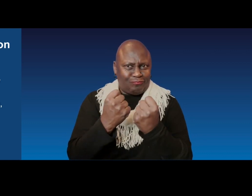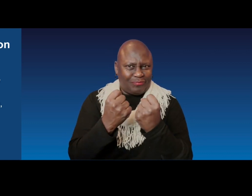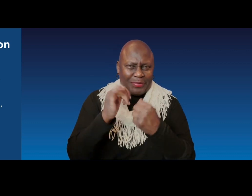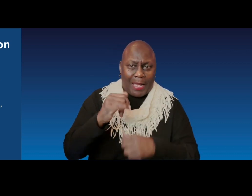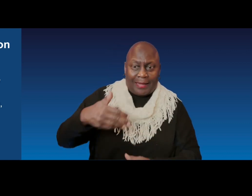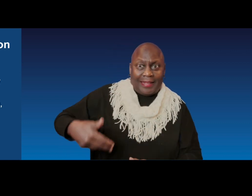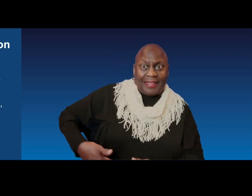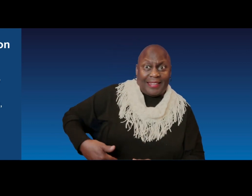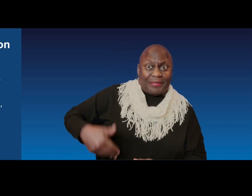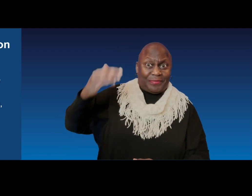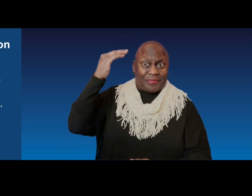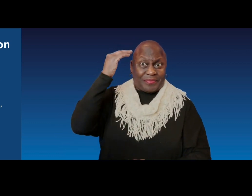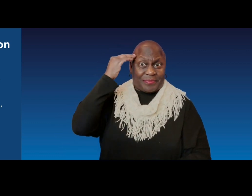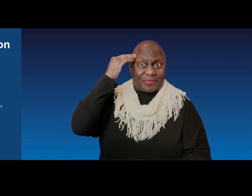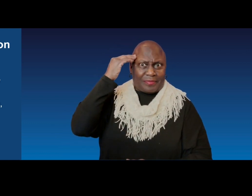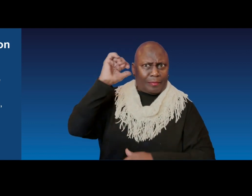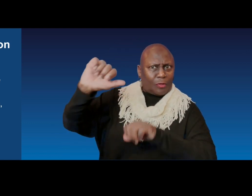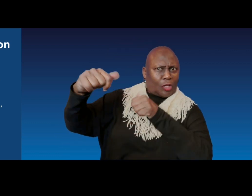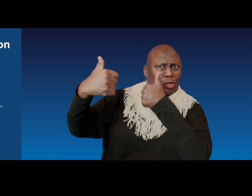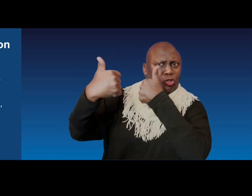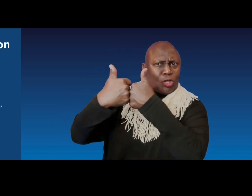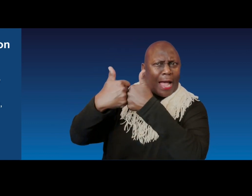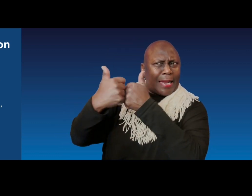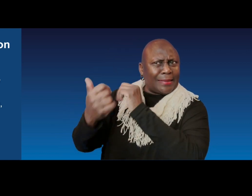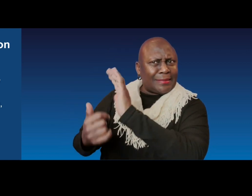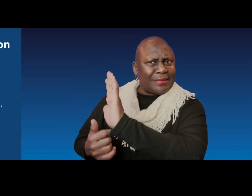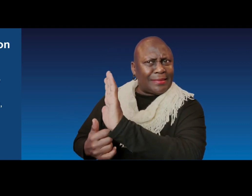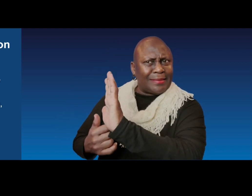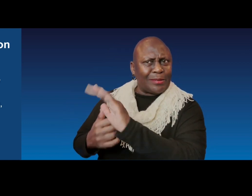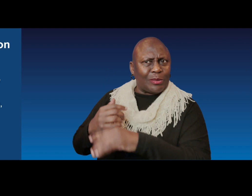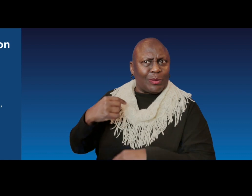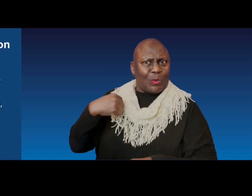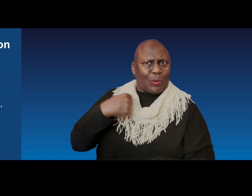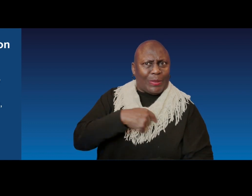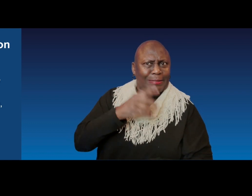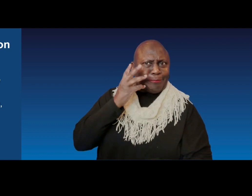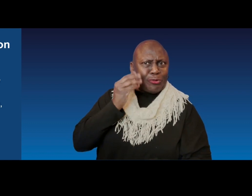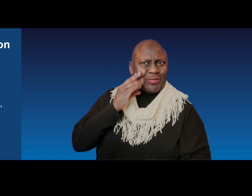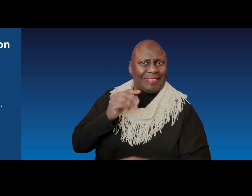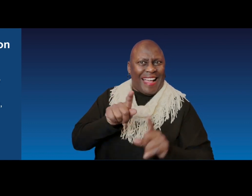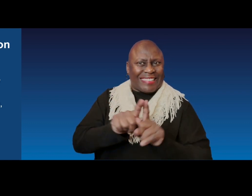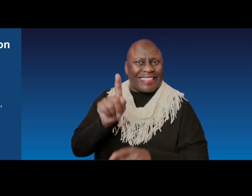The Deaf Epidemiology Framework challenges this perception by showing